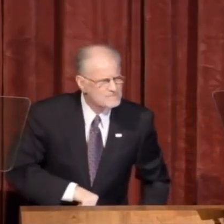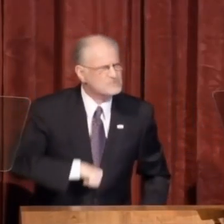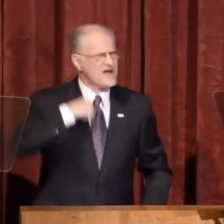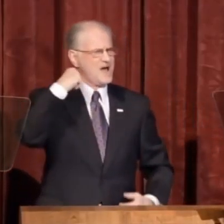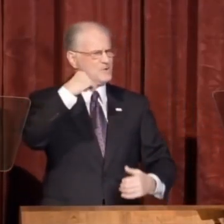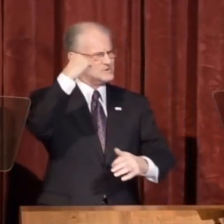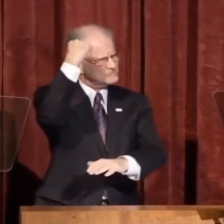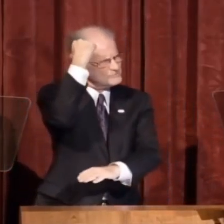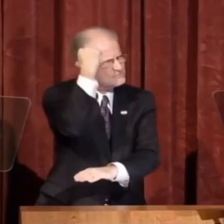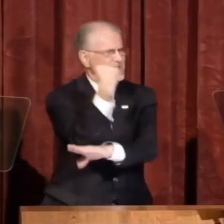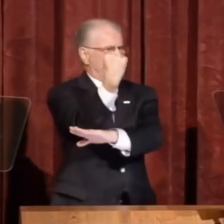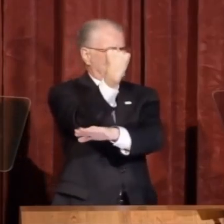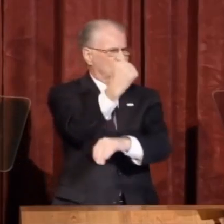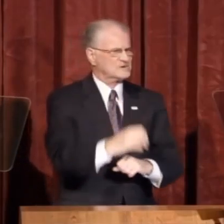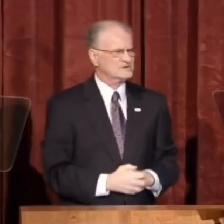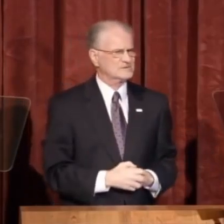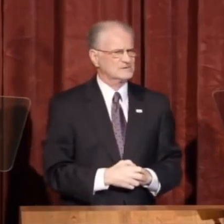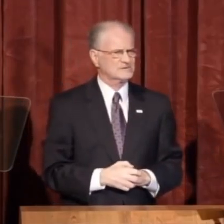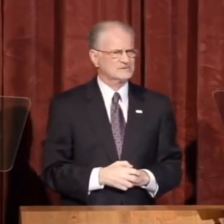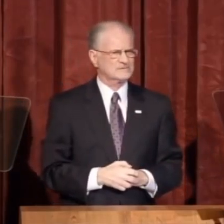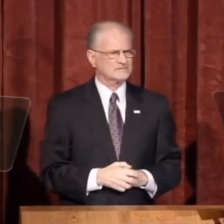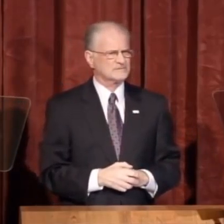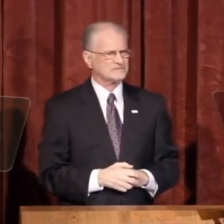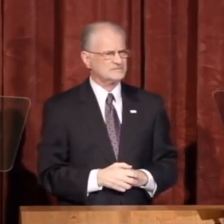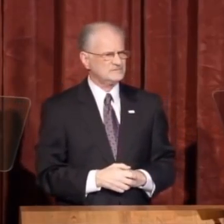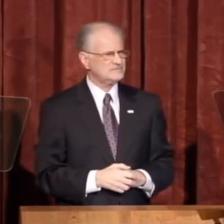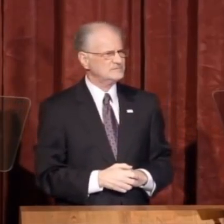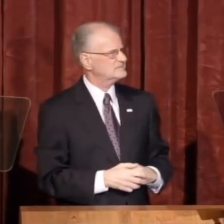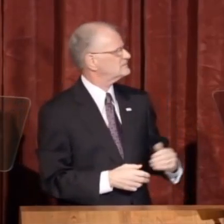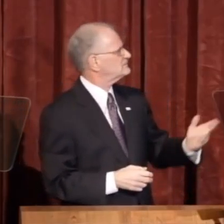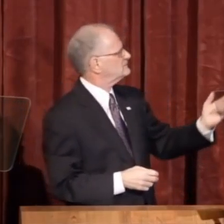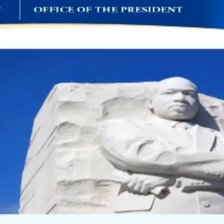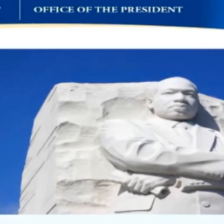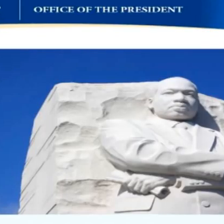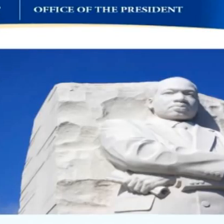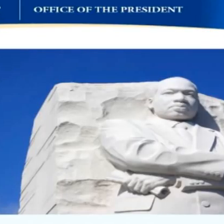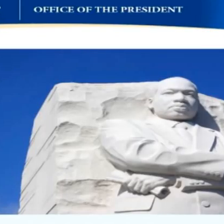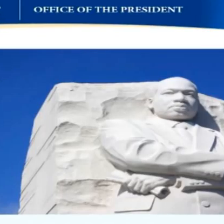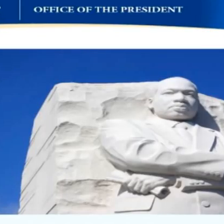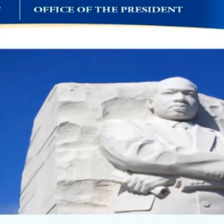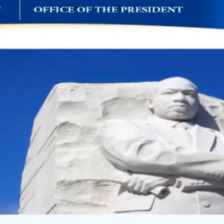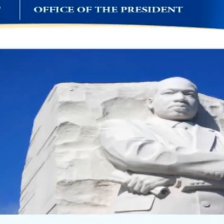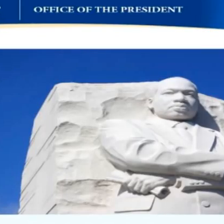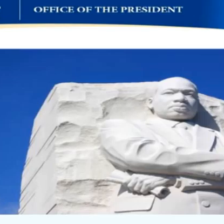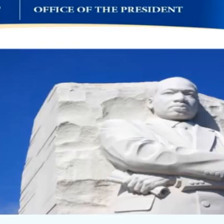we redefine for each other what is possible.